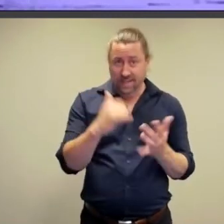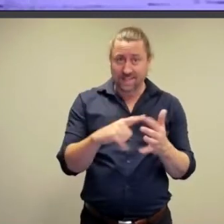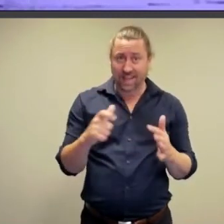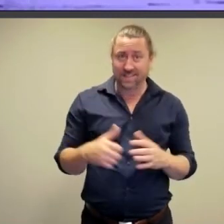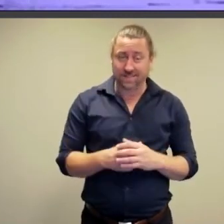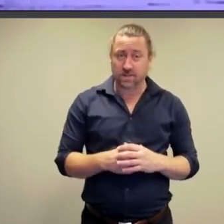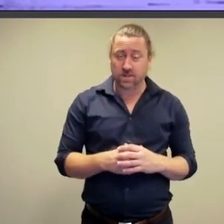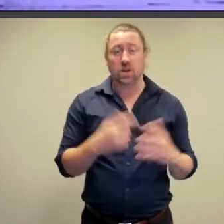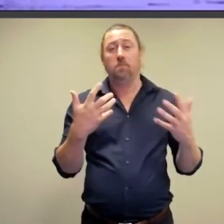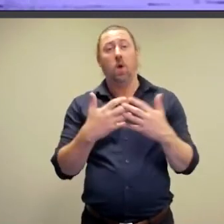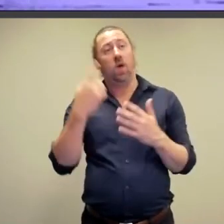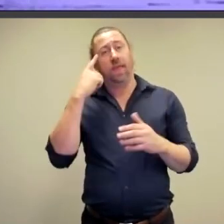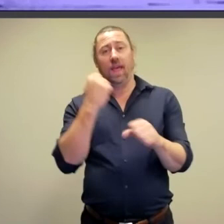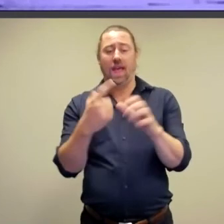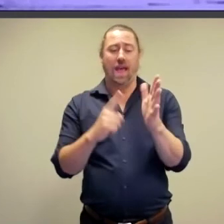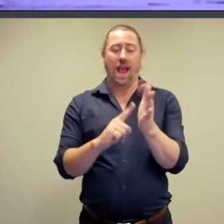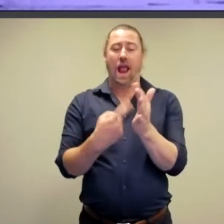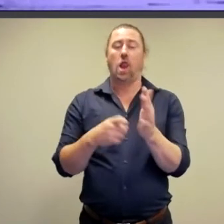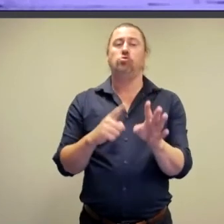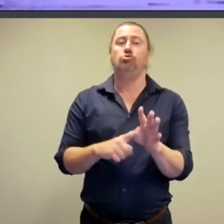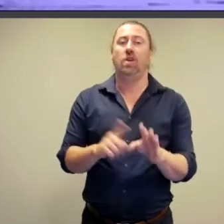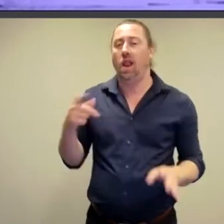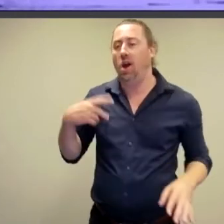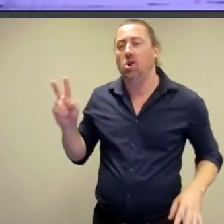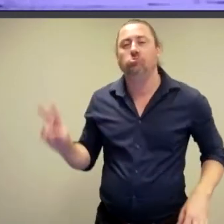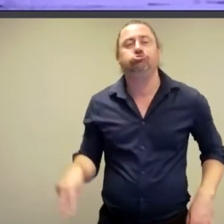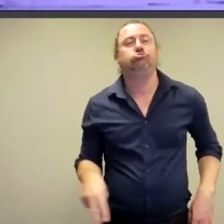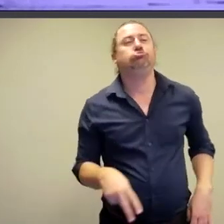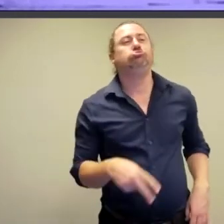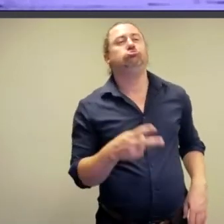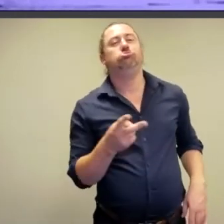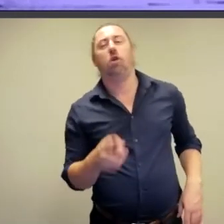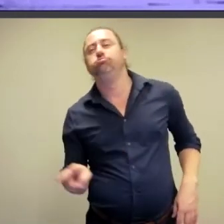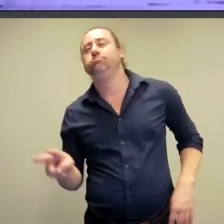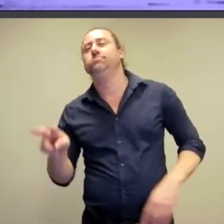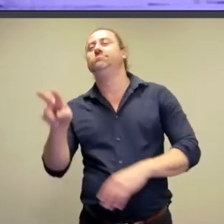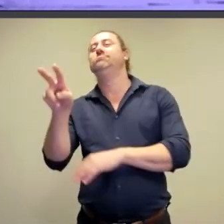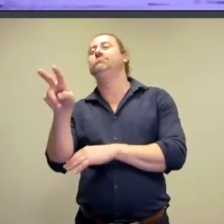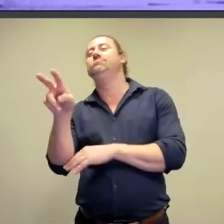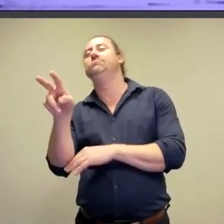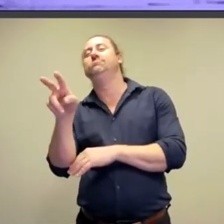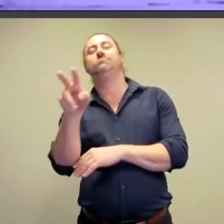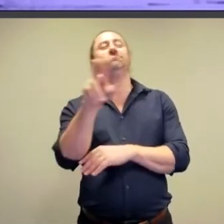think of galleries as places where we slow